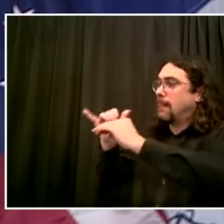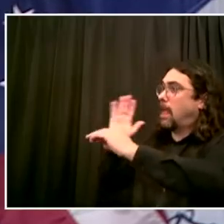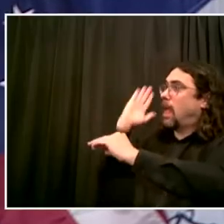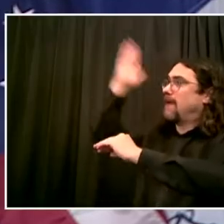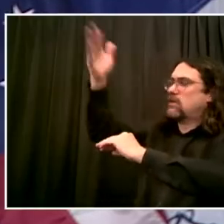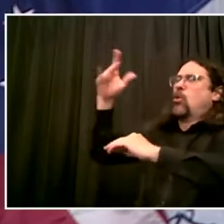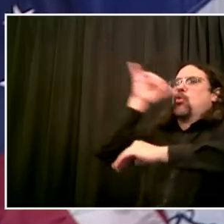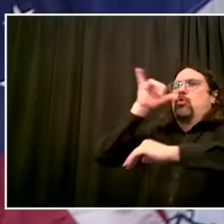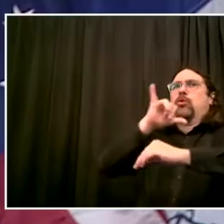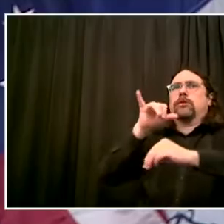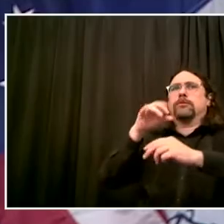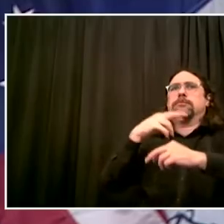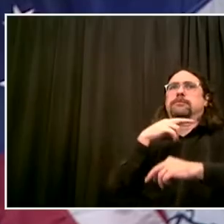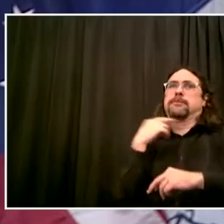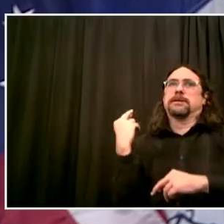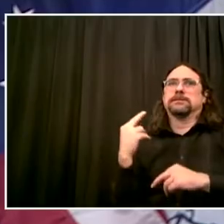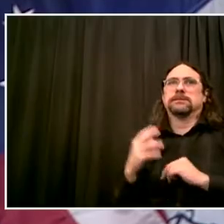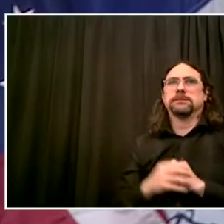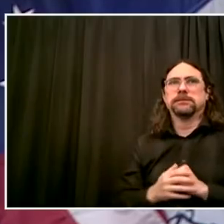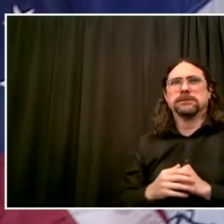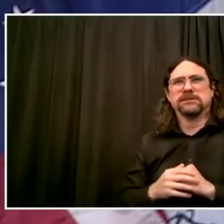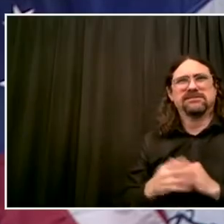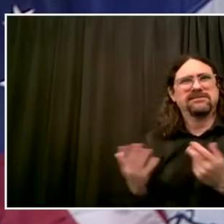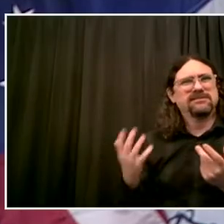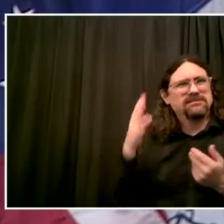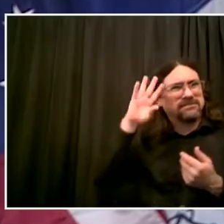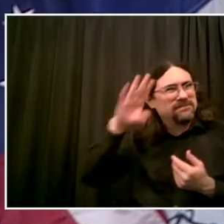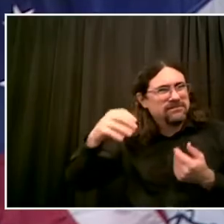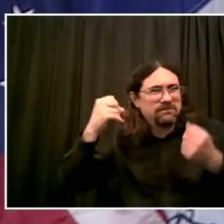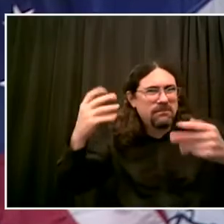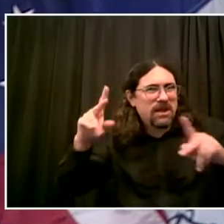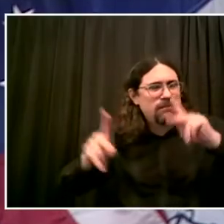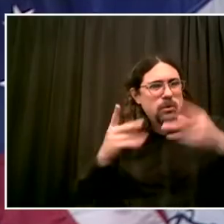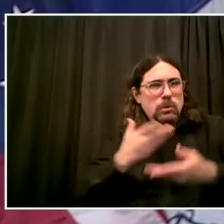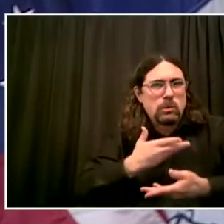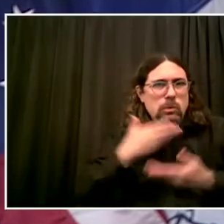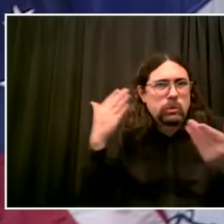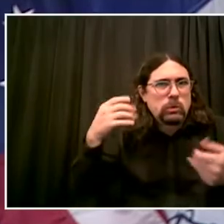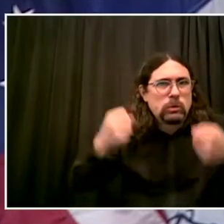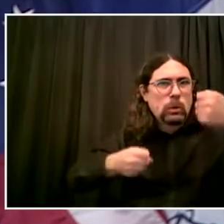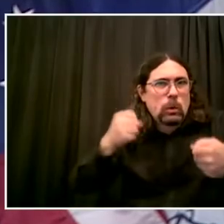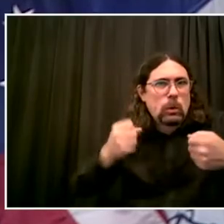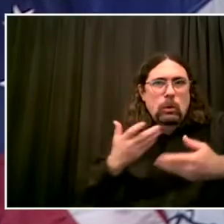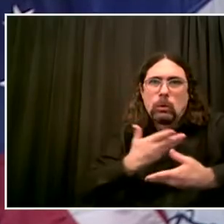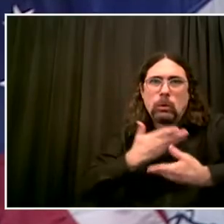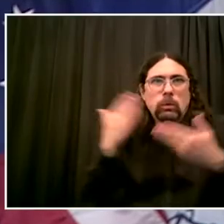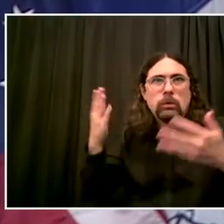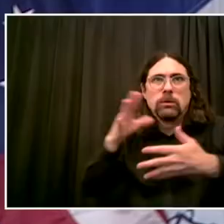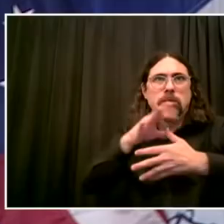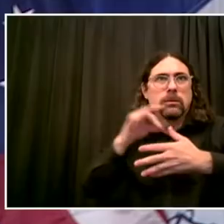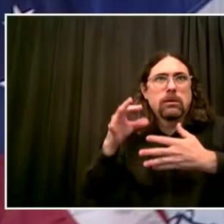BE SAFE ON THE SUBWAY? DO WE HAVE ANY KIND OF NUMBER AND ORF HOTSE THAT CAN'T BE SAFE AND DON'T HAVE THEIR OWN CAR, WHAT IS THE GUIDANCE FOR THEM?